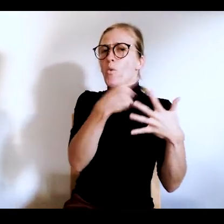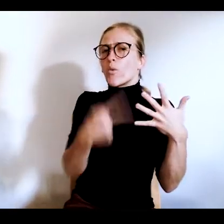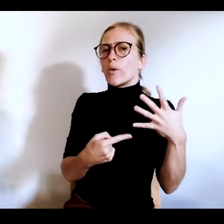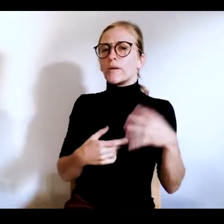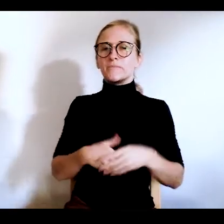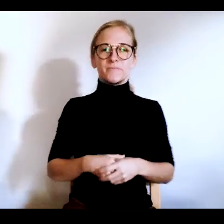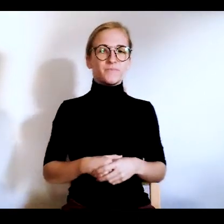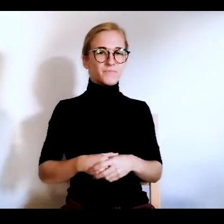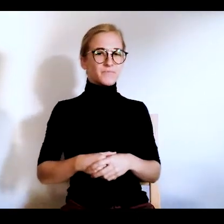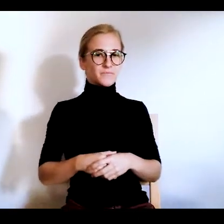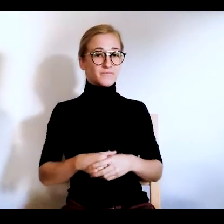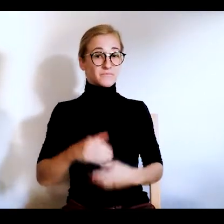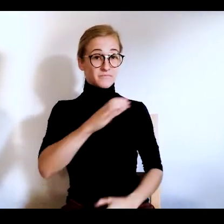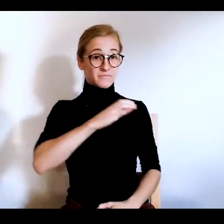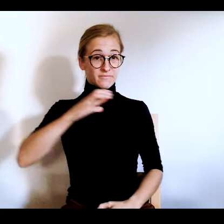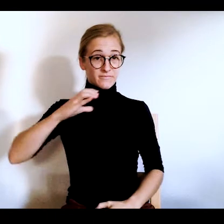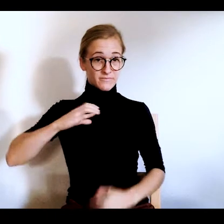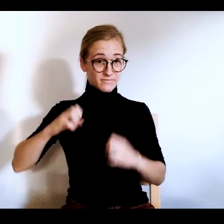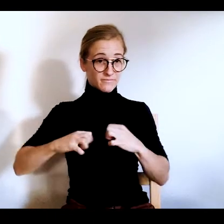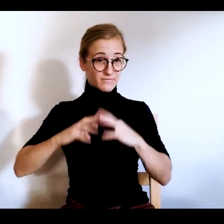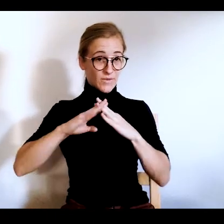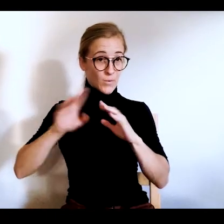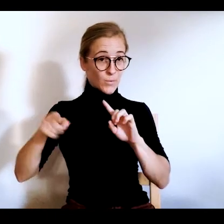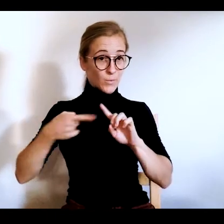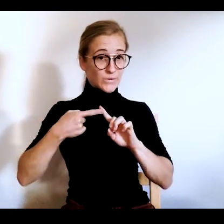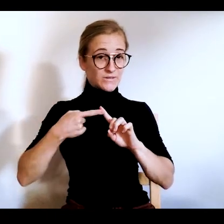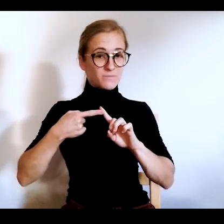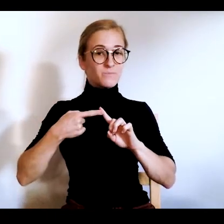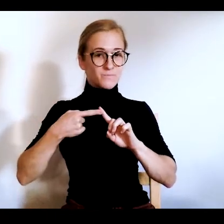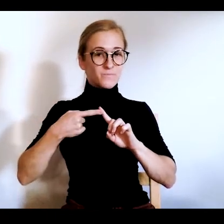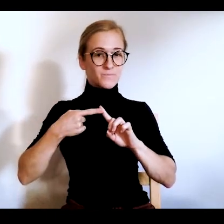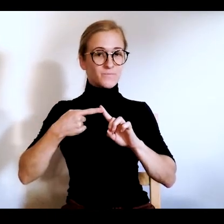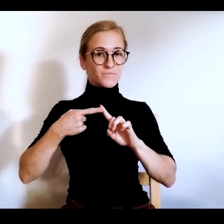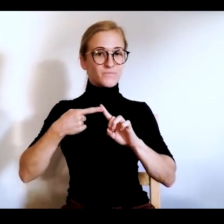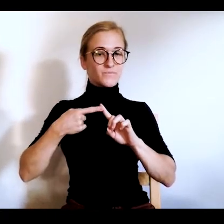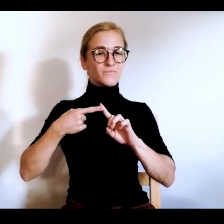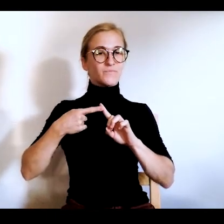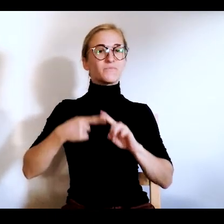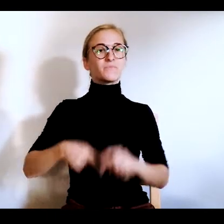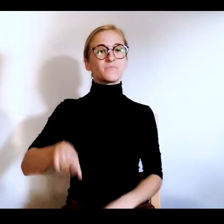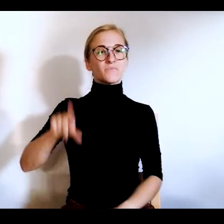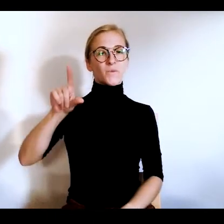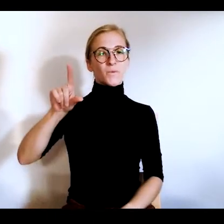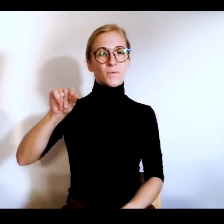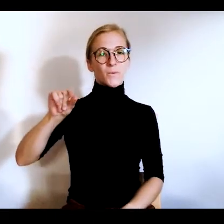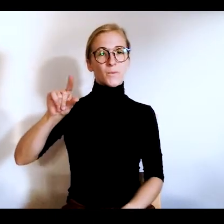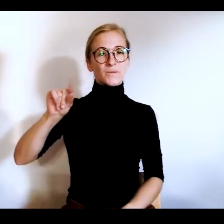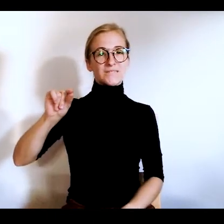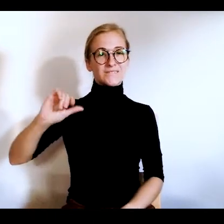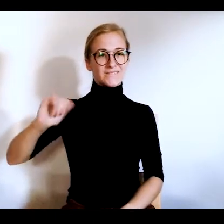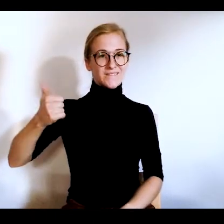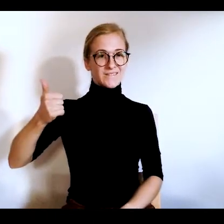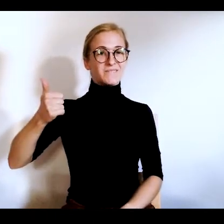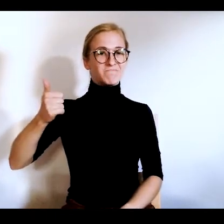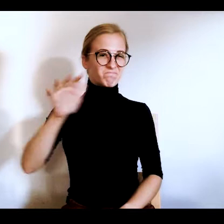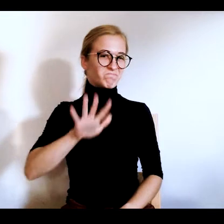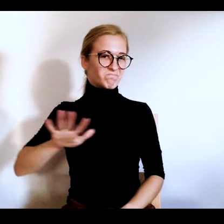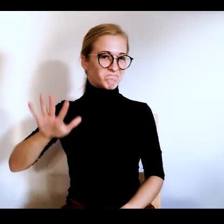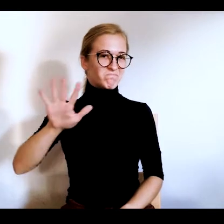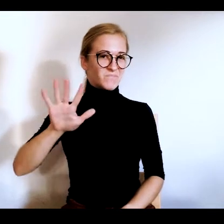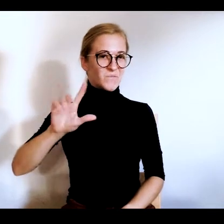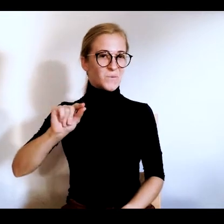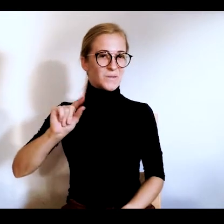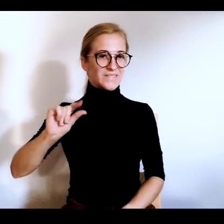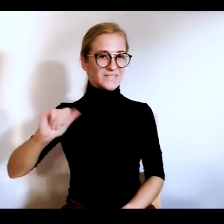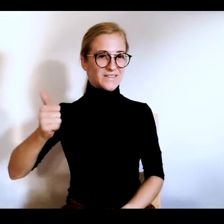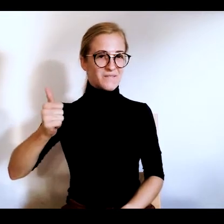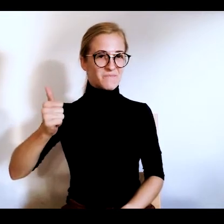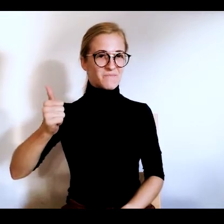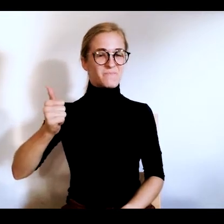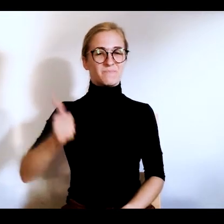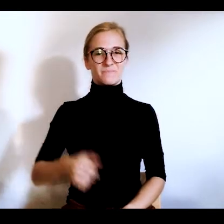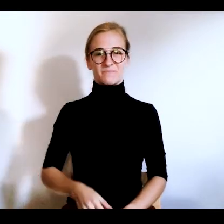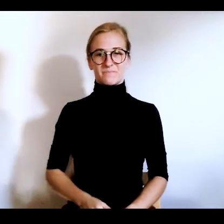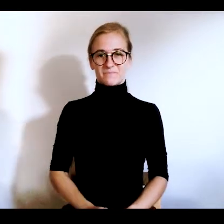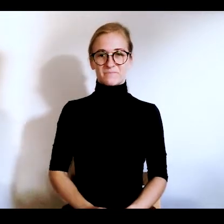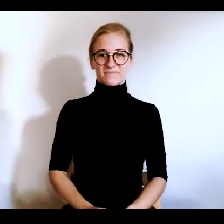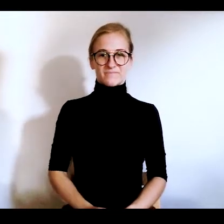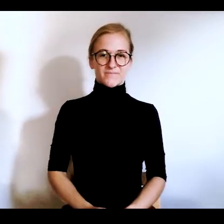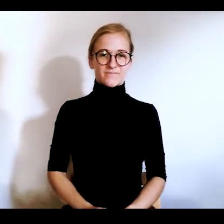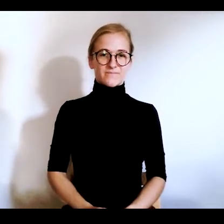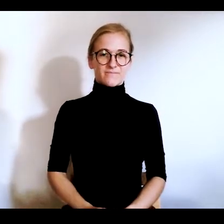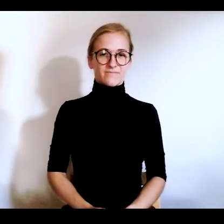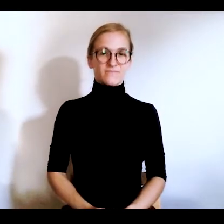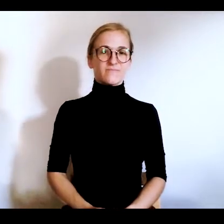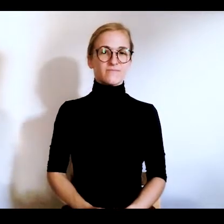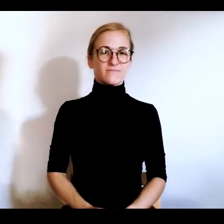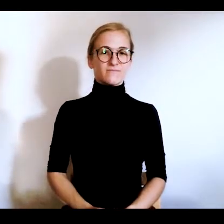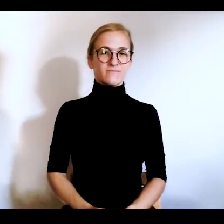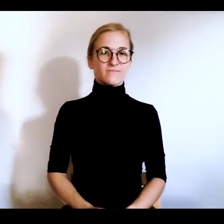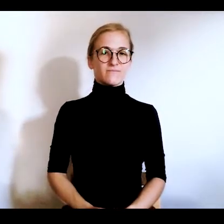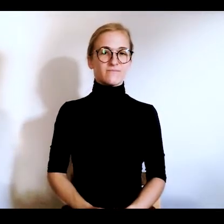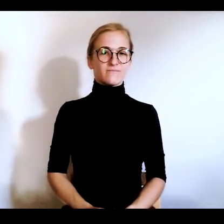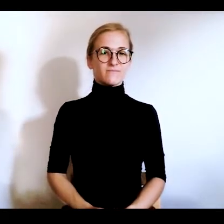The Committee was initially formed around 2010.